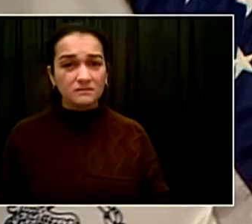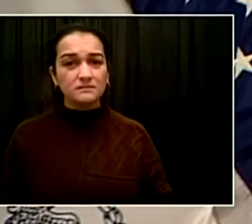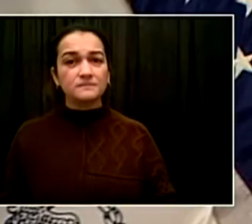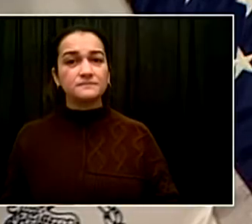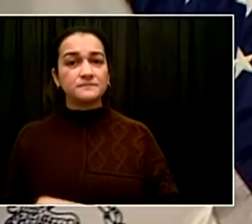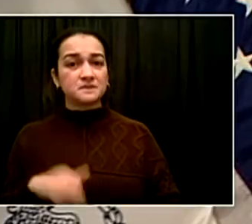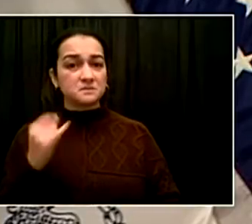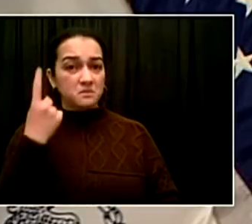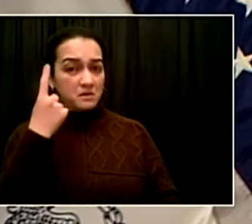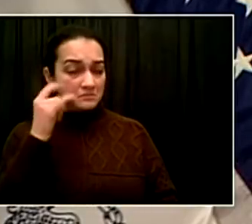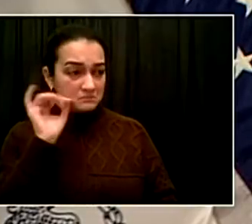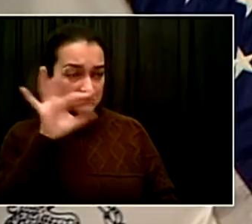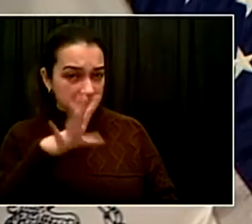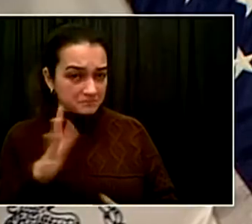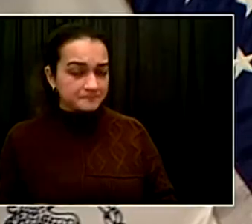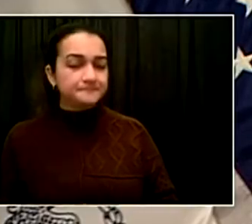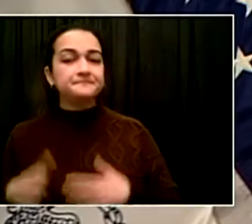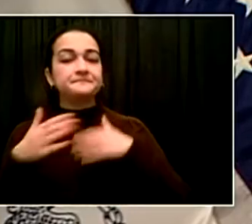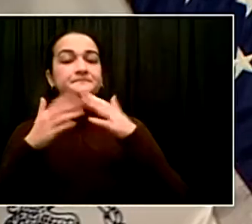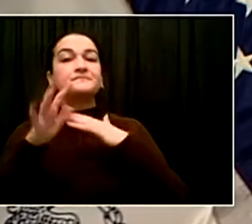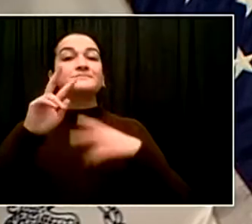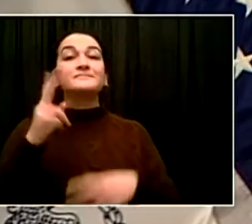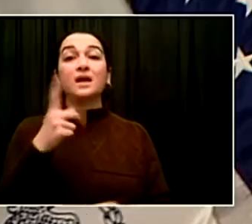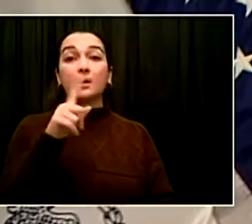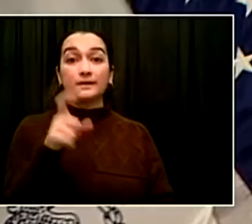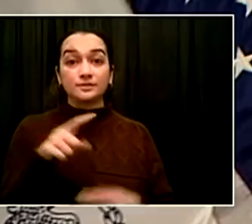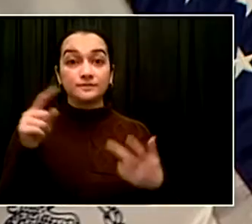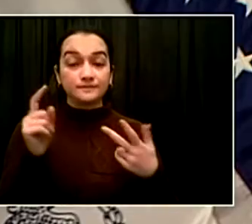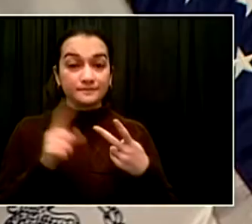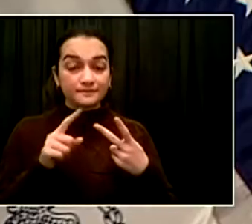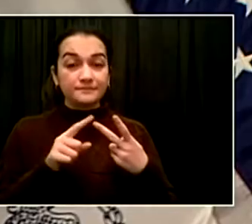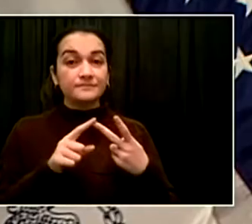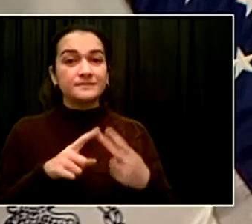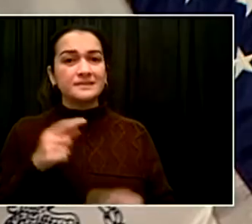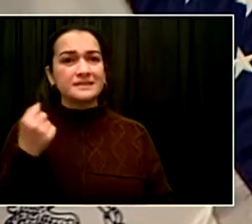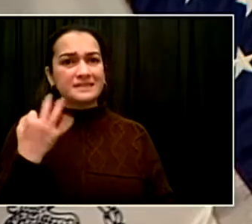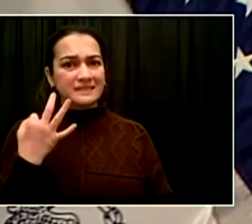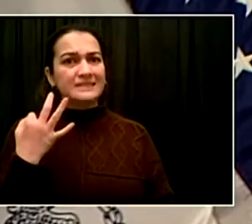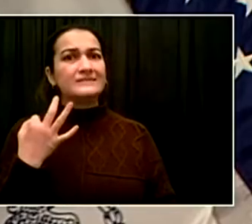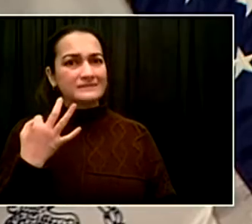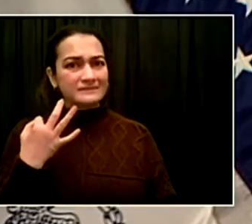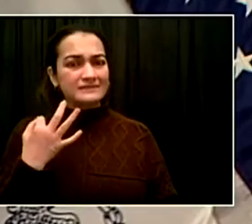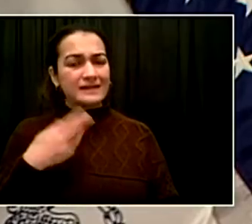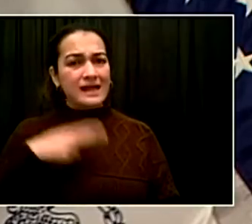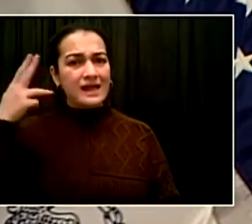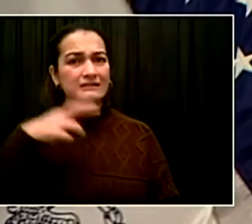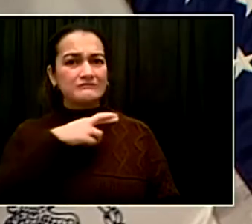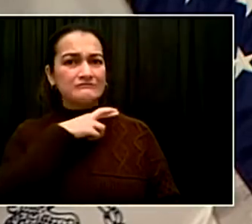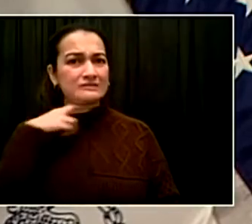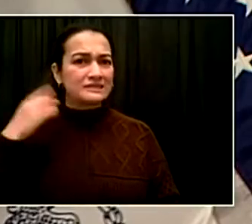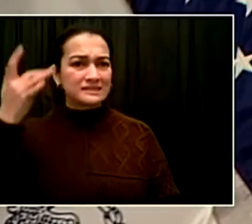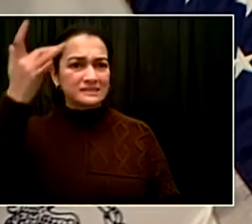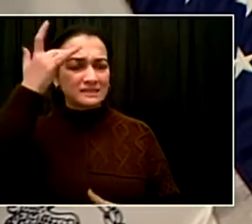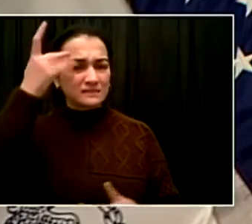HIGH RISK NEW YORKERS OR NEW YORKERS WHO FEEL LIKE THEY MAY